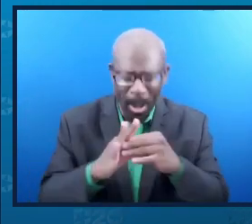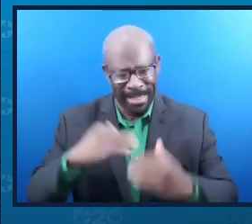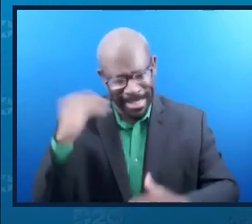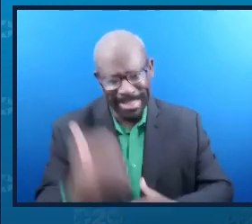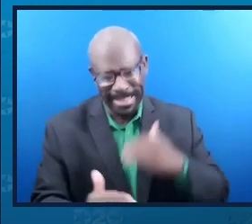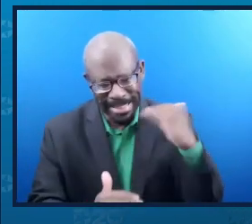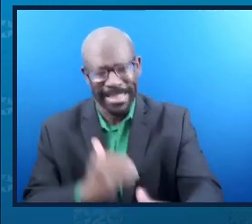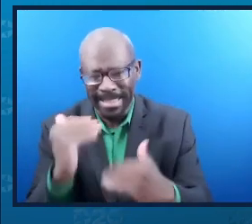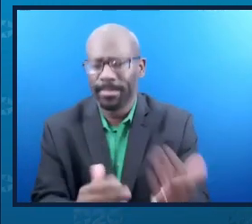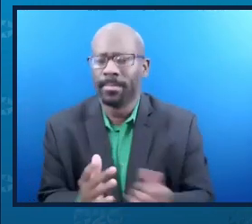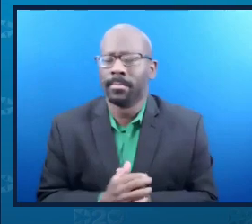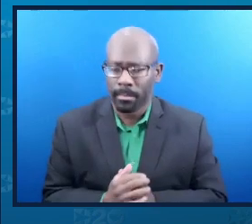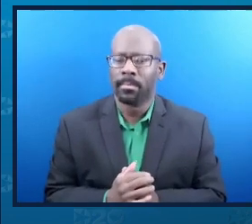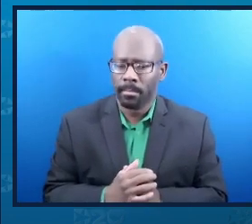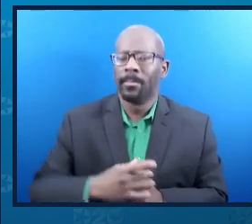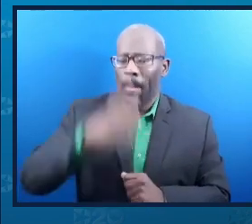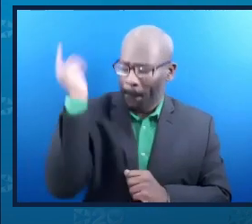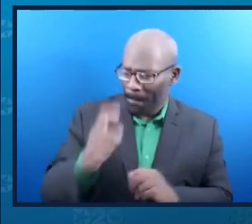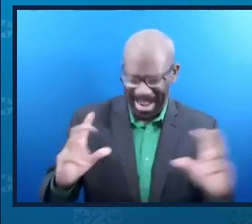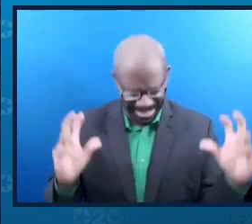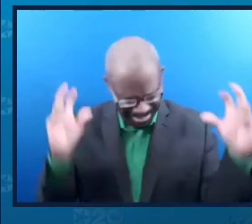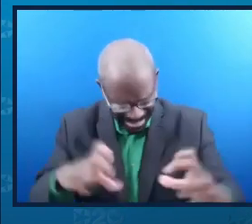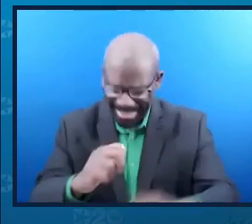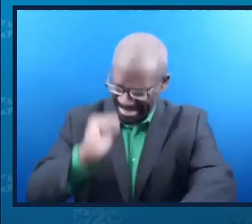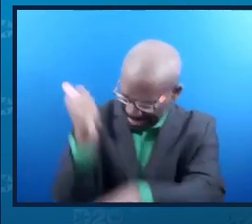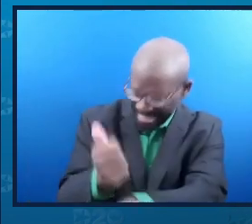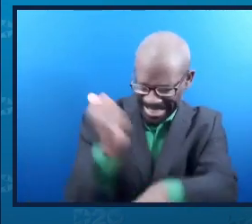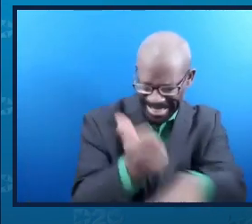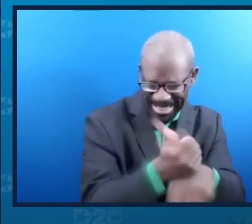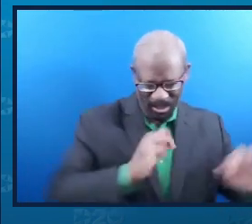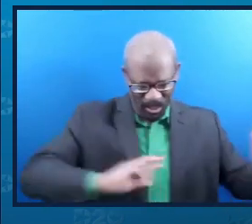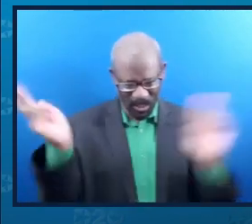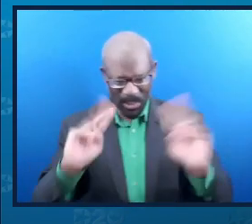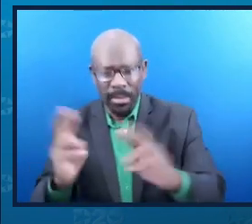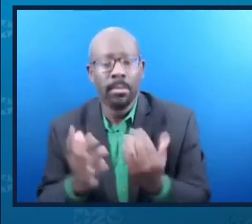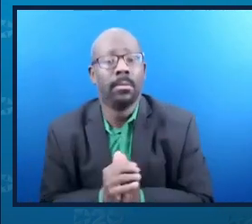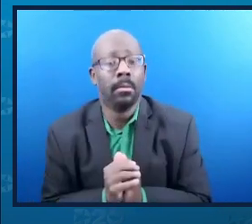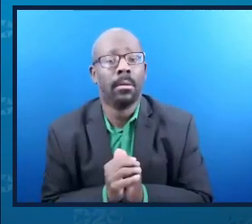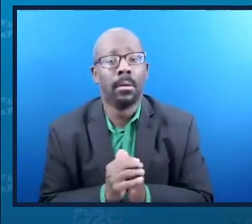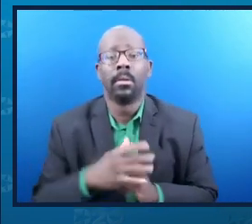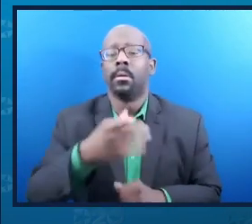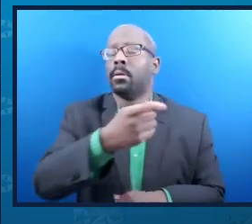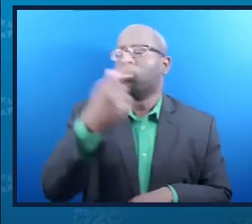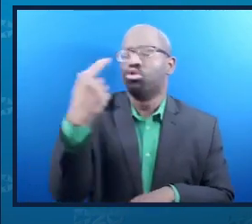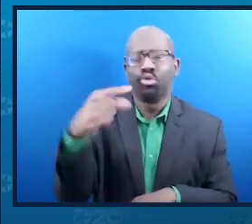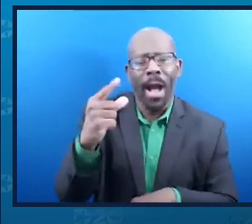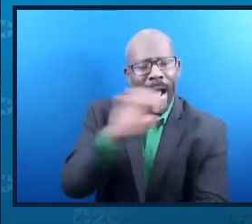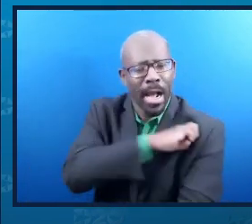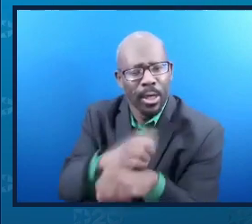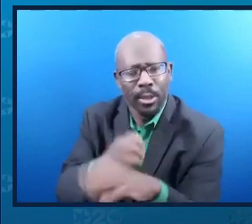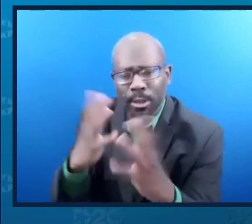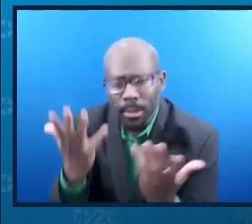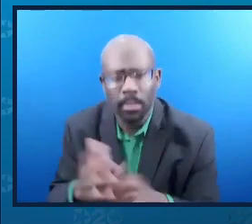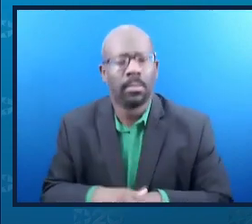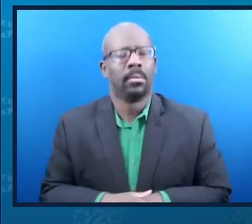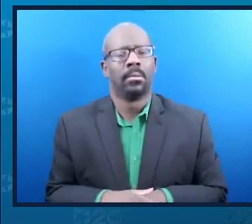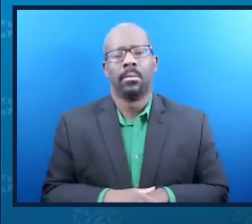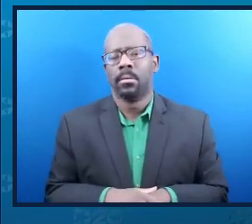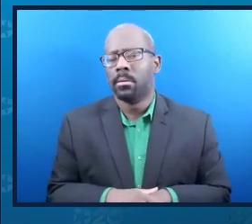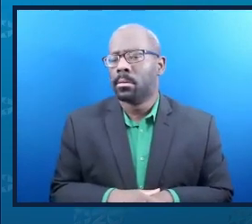THAT HAPPENS HERE WITH US. WE SHOULD INVEST IN WIND, SOLAR, GEOTHERMAL, GREEN INFRASTRUCTURE.